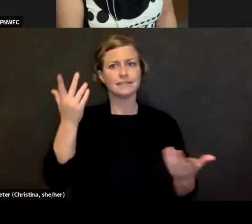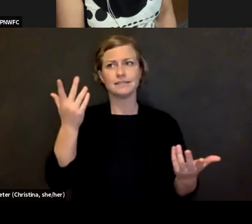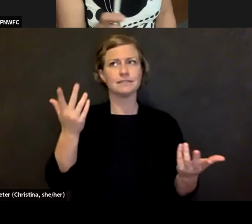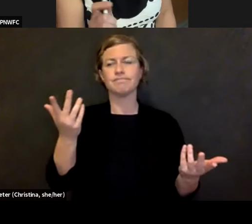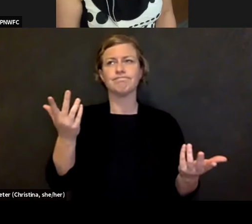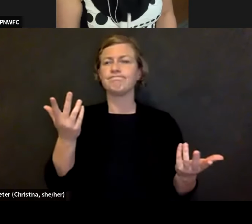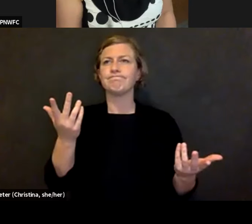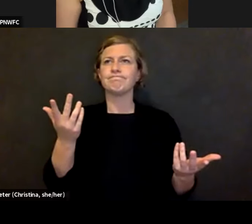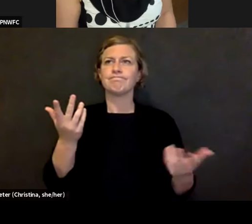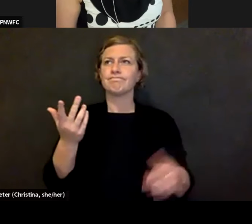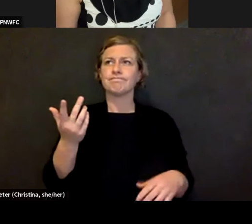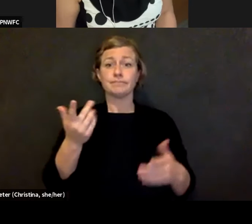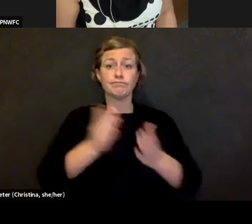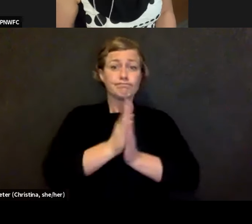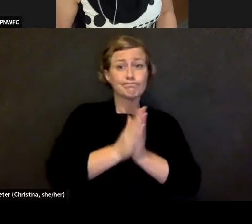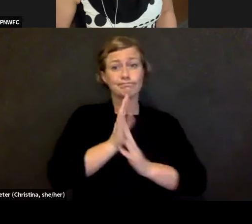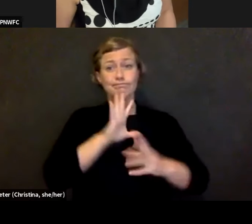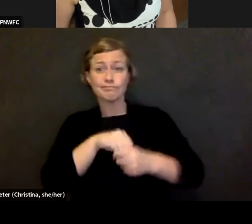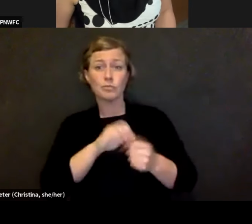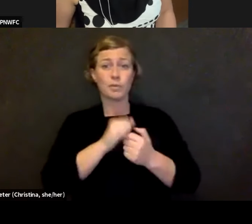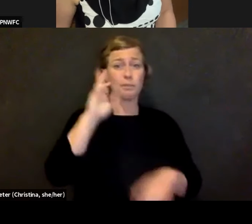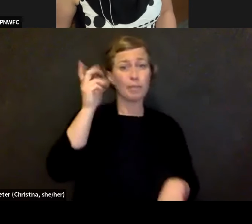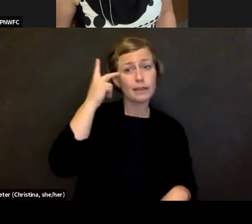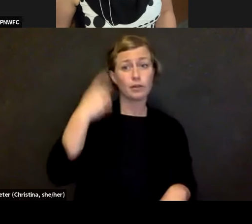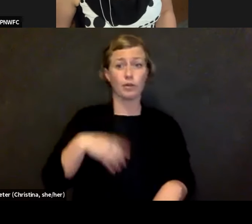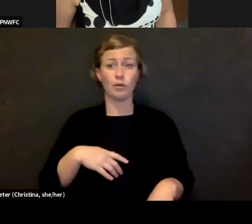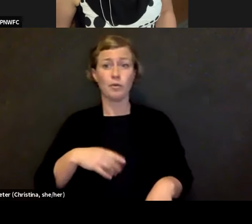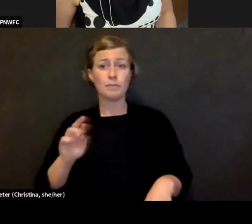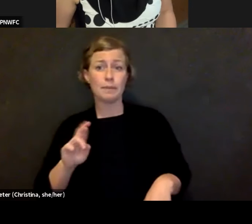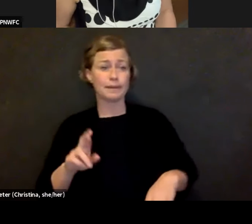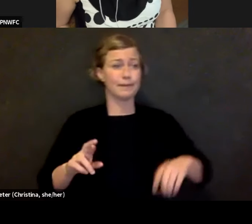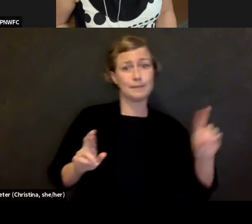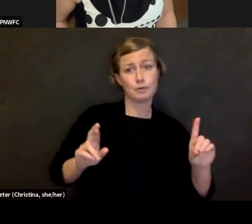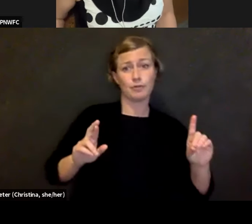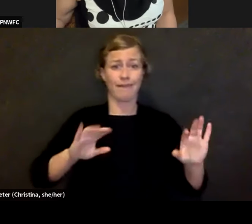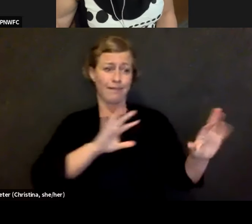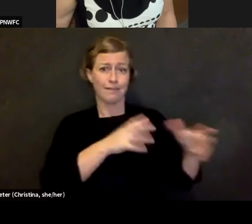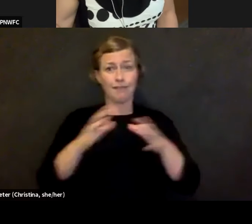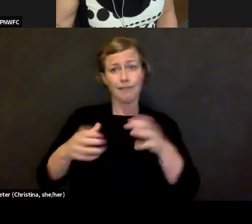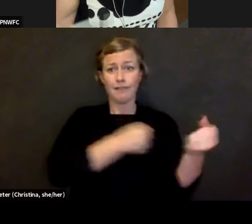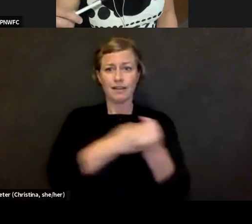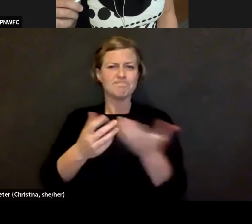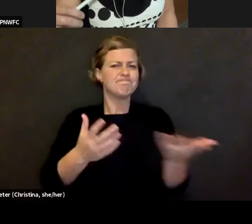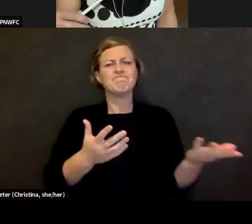so we recognize